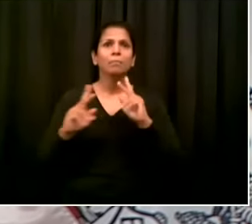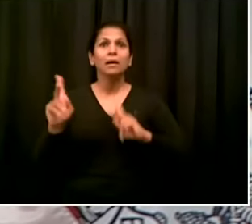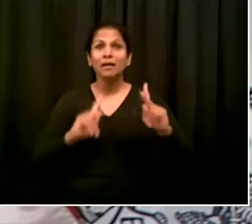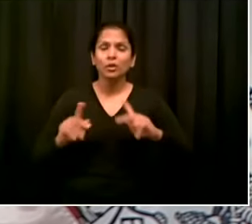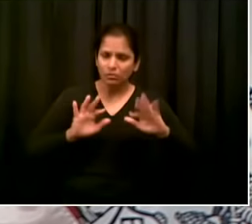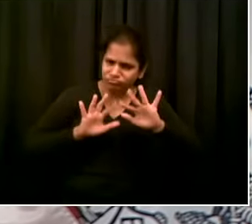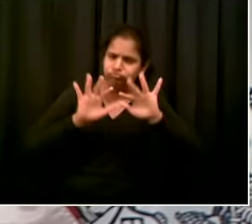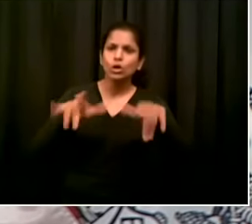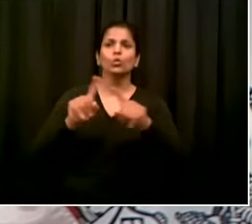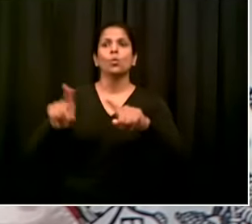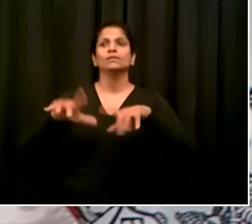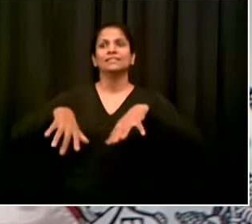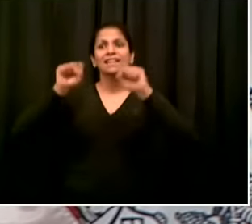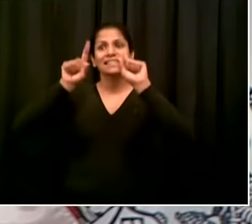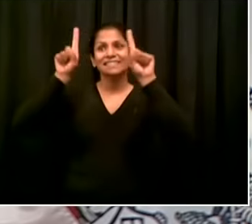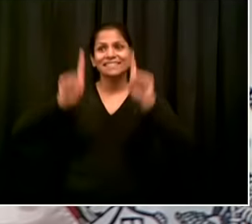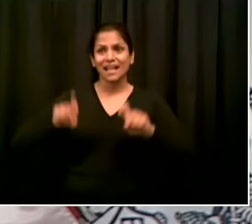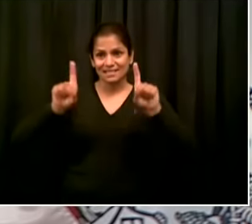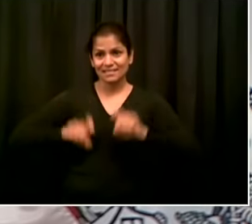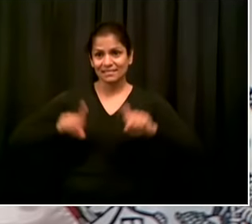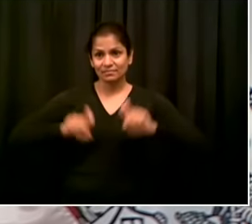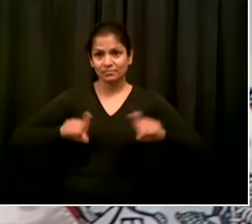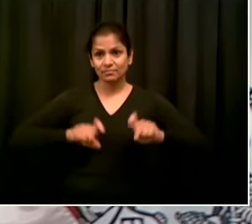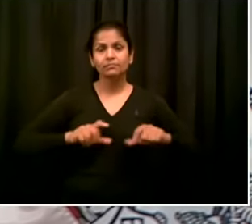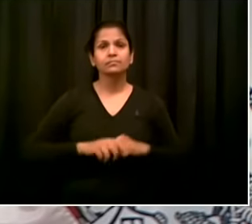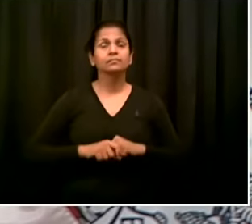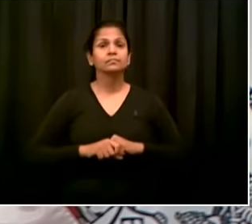NOTHING TO ADD.